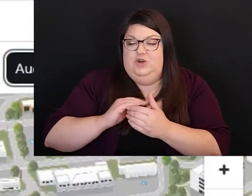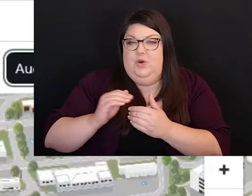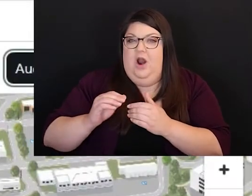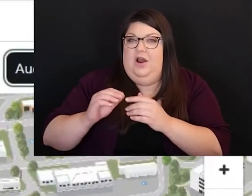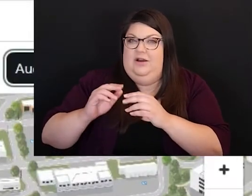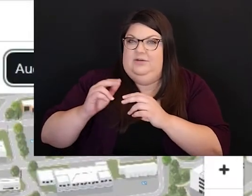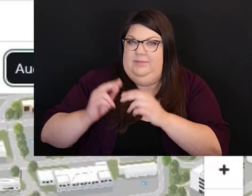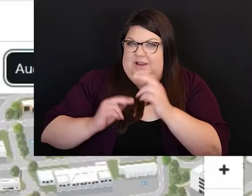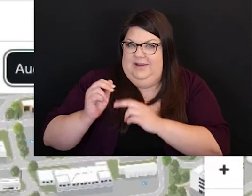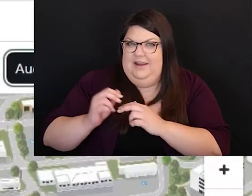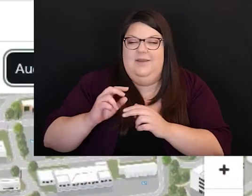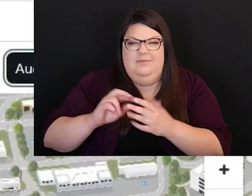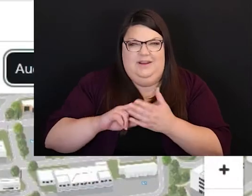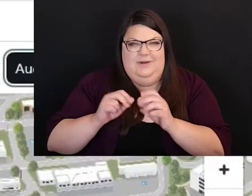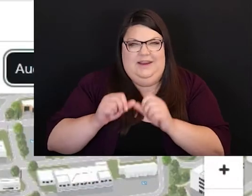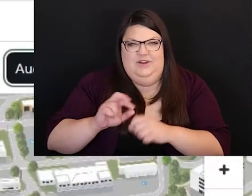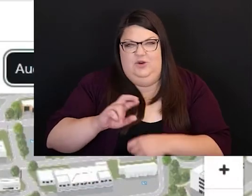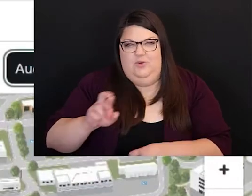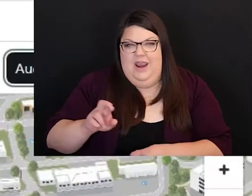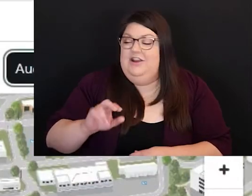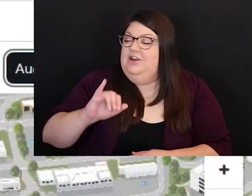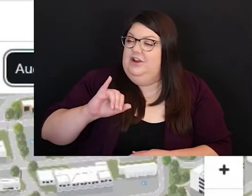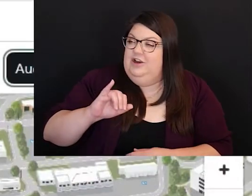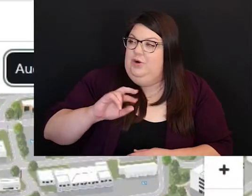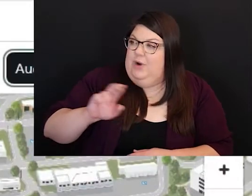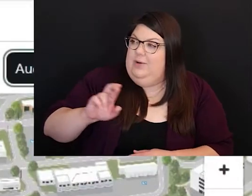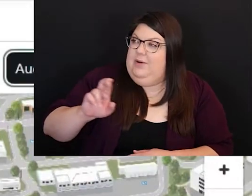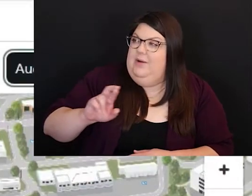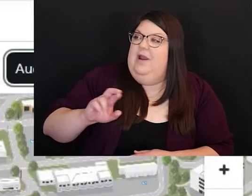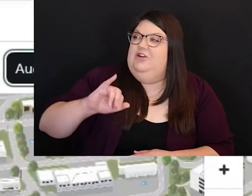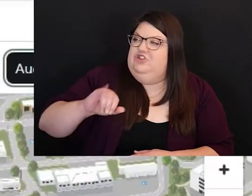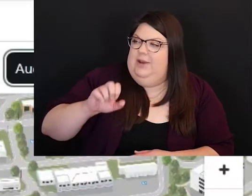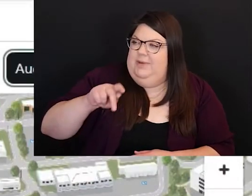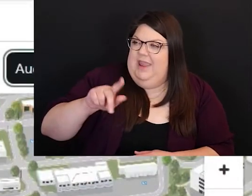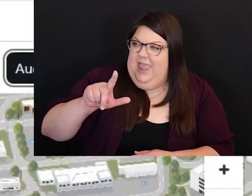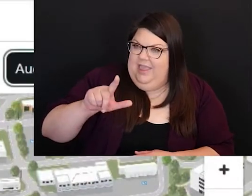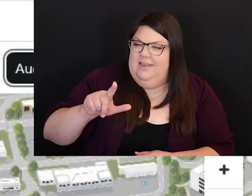Right- Righ- Righ- Right- R- Right arrow. JPL Building 321. Flight Projects Center.